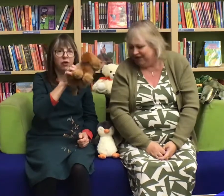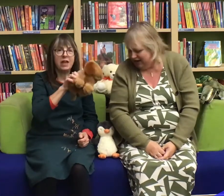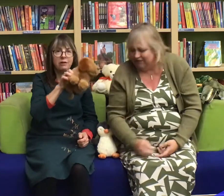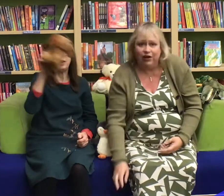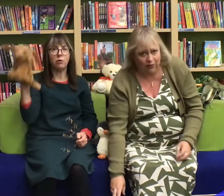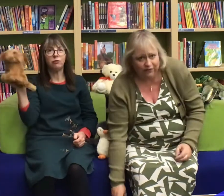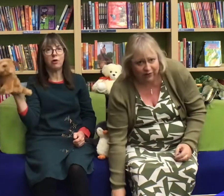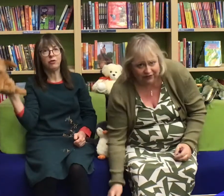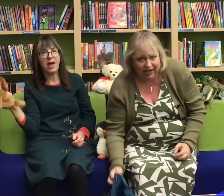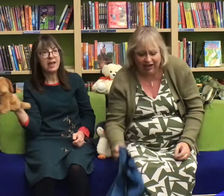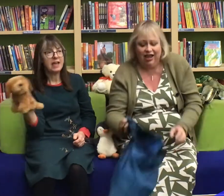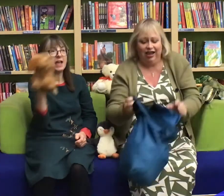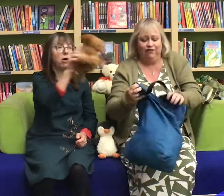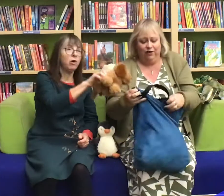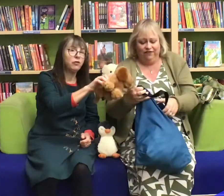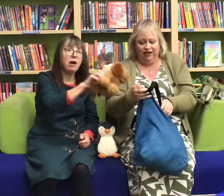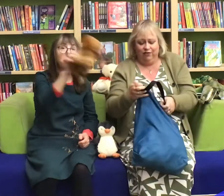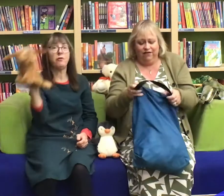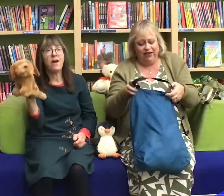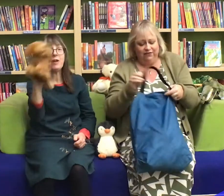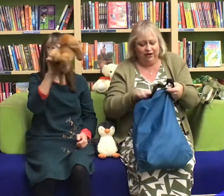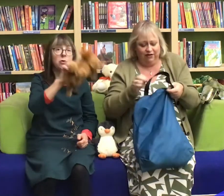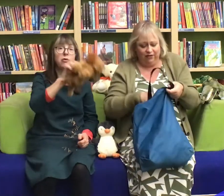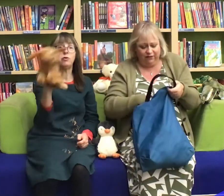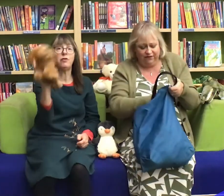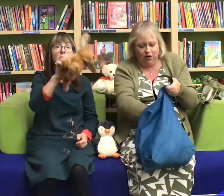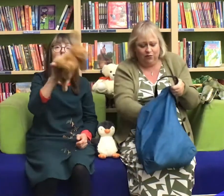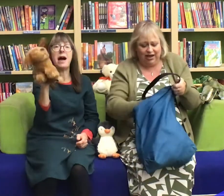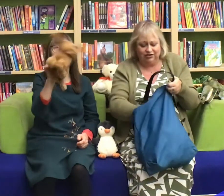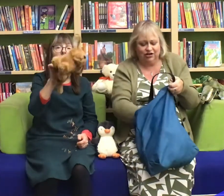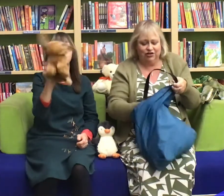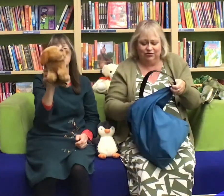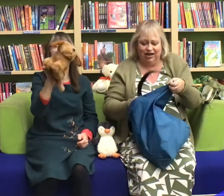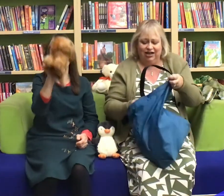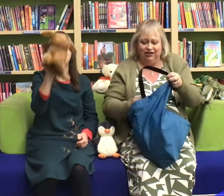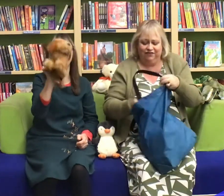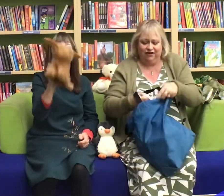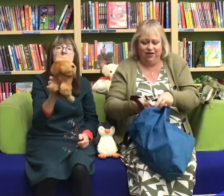With a woof woof here and a woof woof there, here a woof, there a woof, everywhere a woof woof.